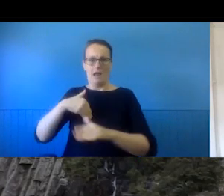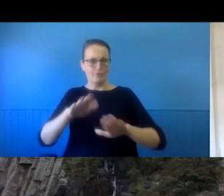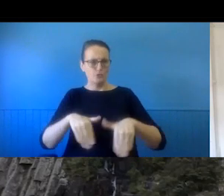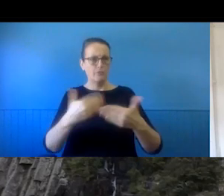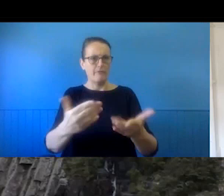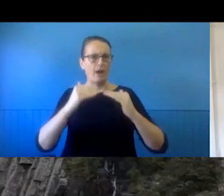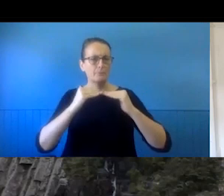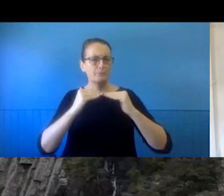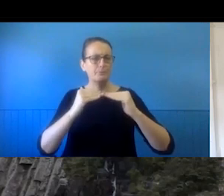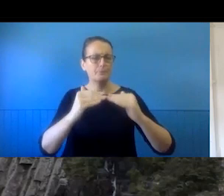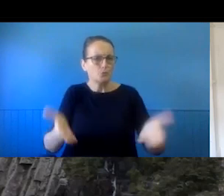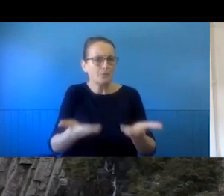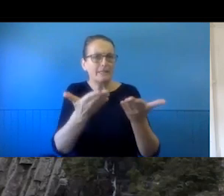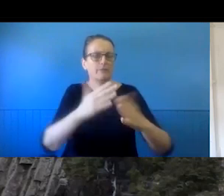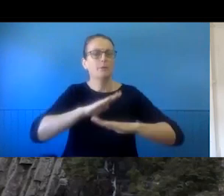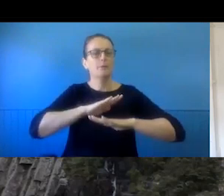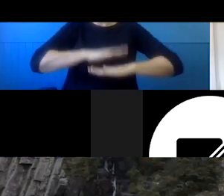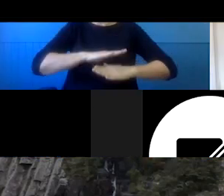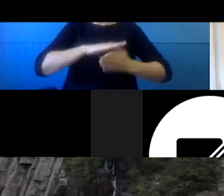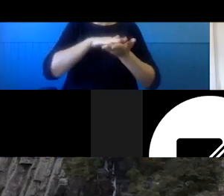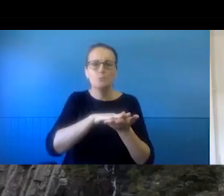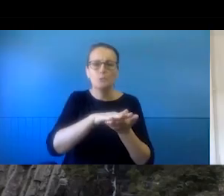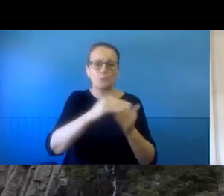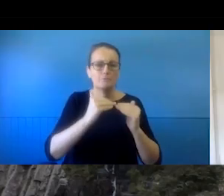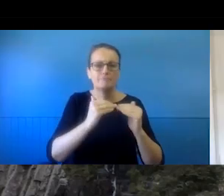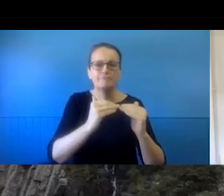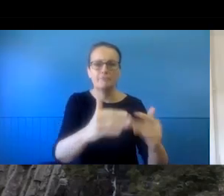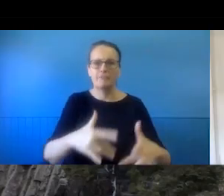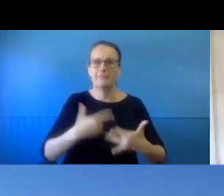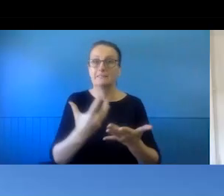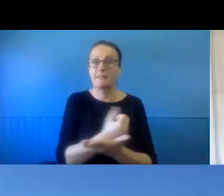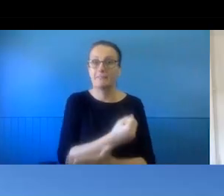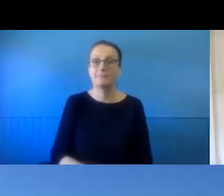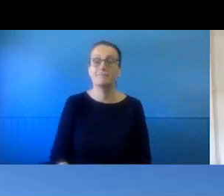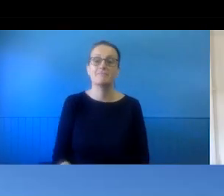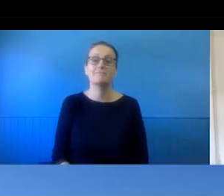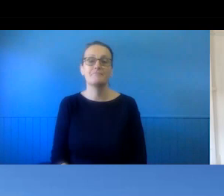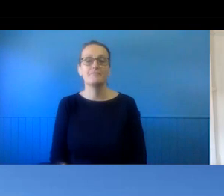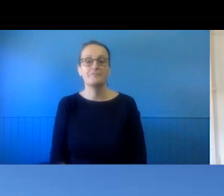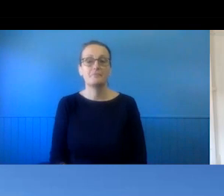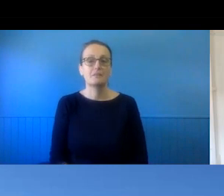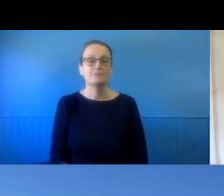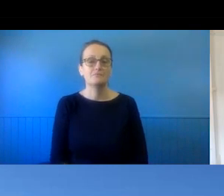I wanted to add there, Tom. >> TOM HENDERSON: So the bell suggests